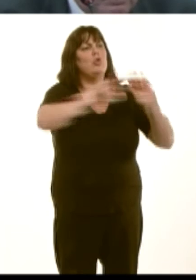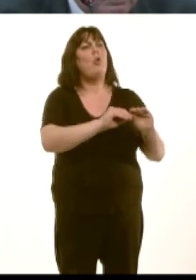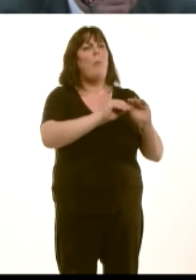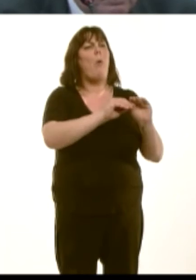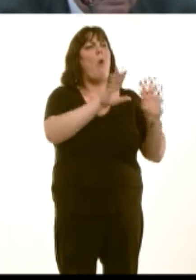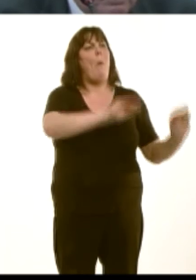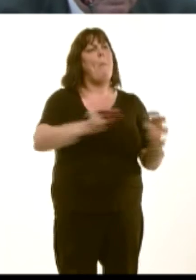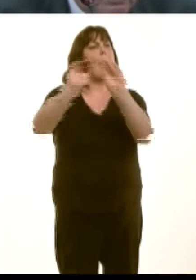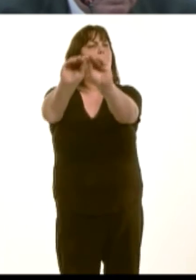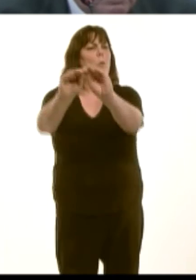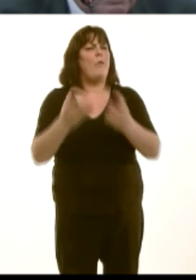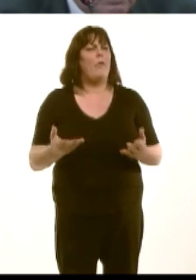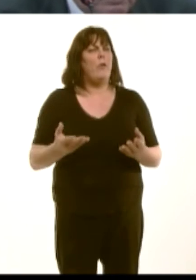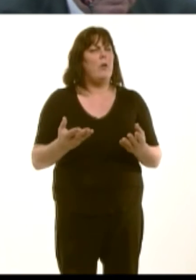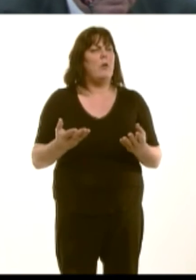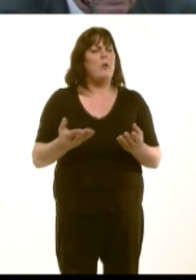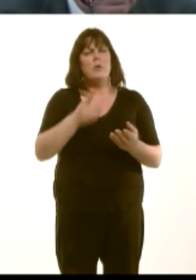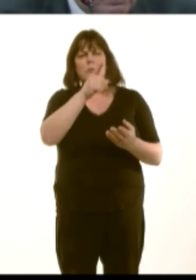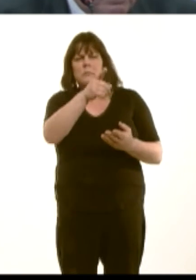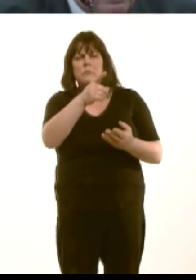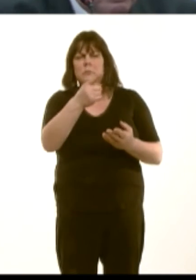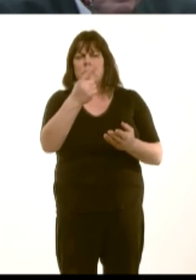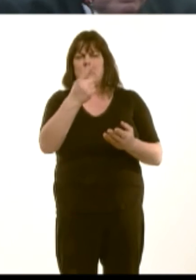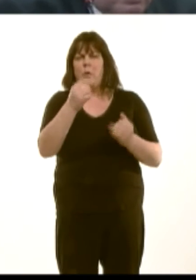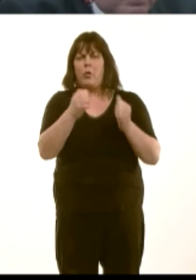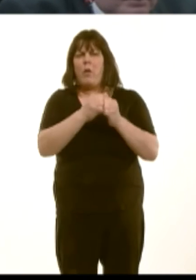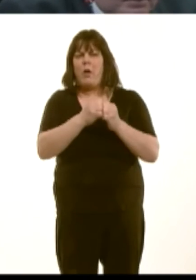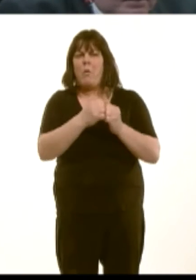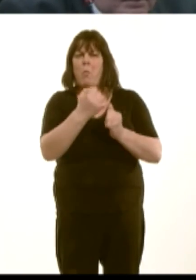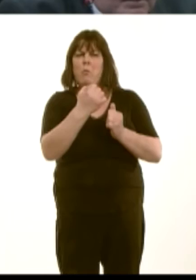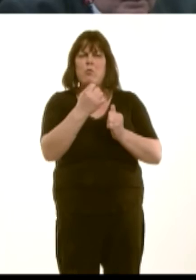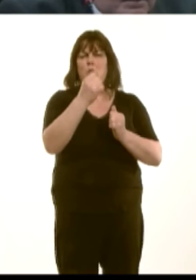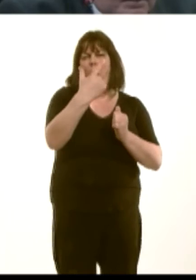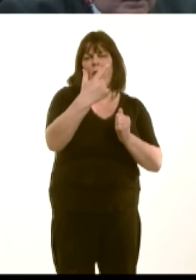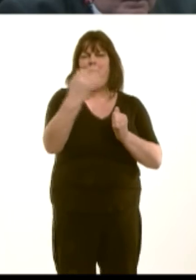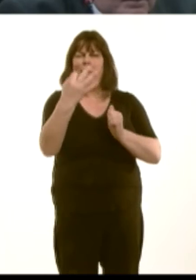Is it your understanding that, in 12 or 18 monthsí time, the district general hospitals